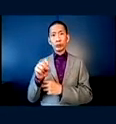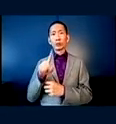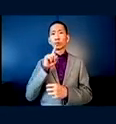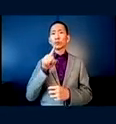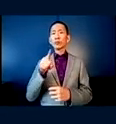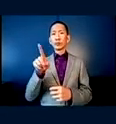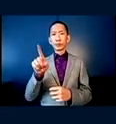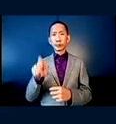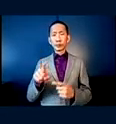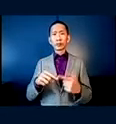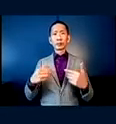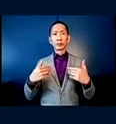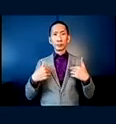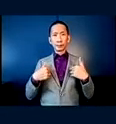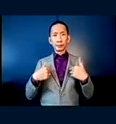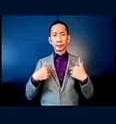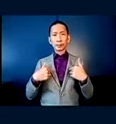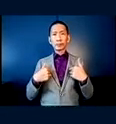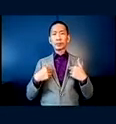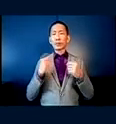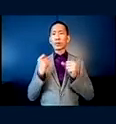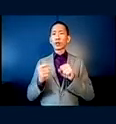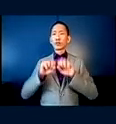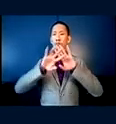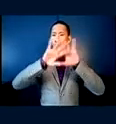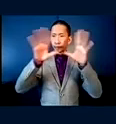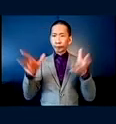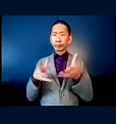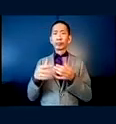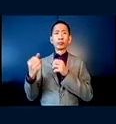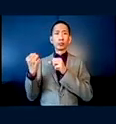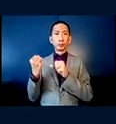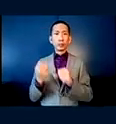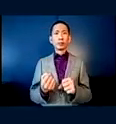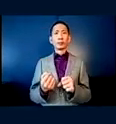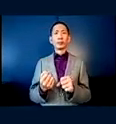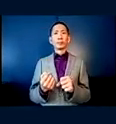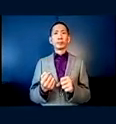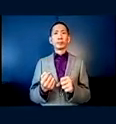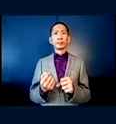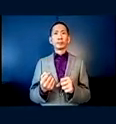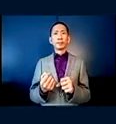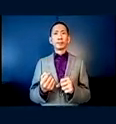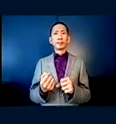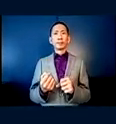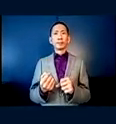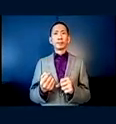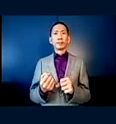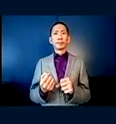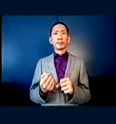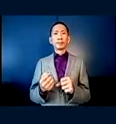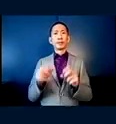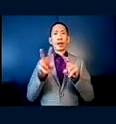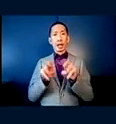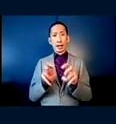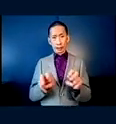SOCIALICAL FACTORS SO YOU HAVE